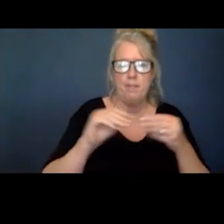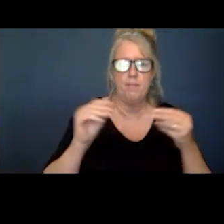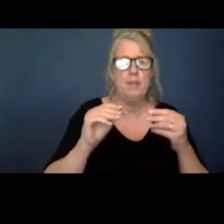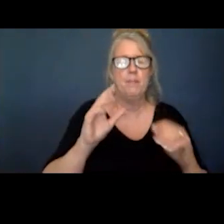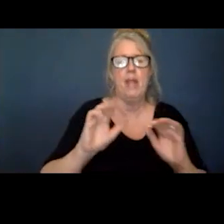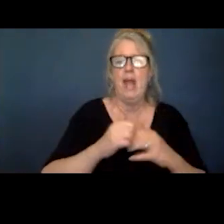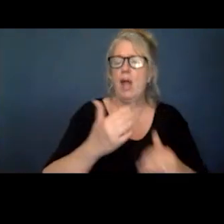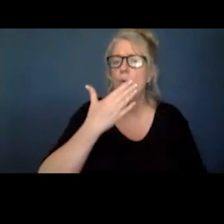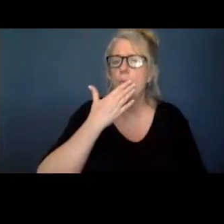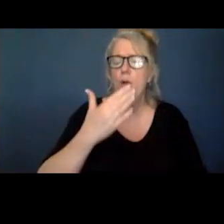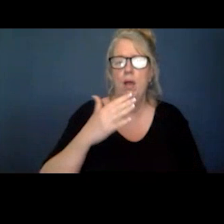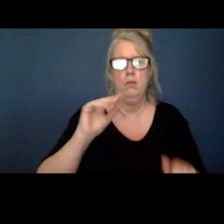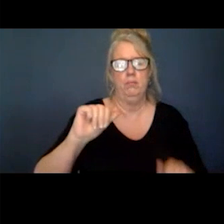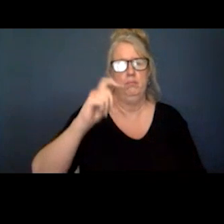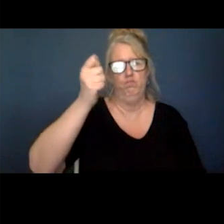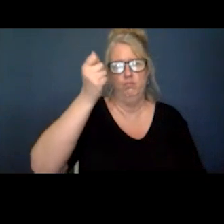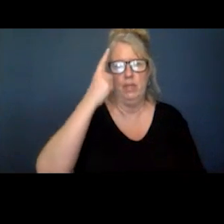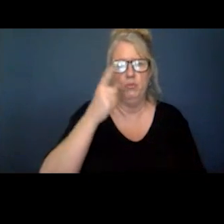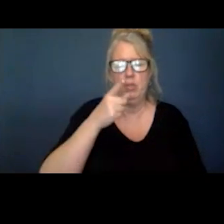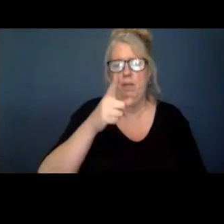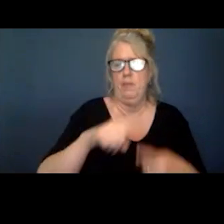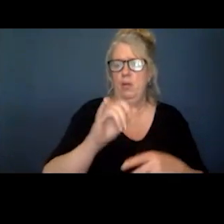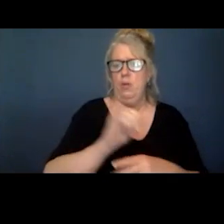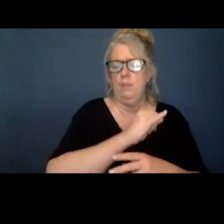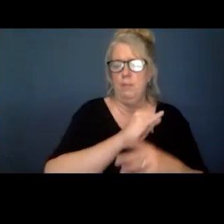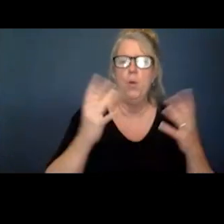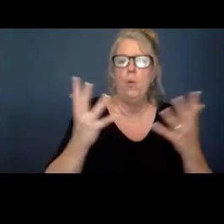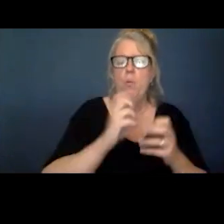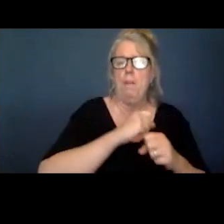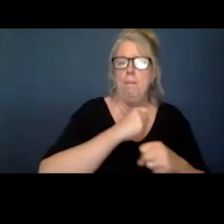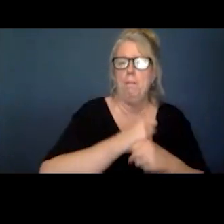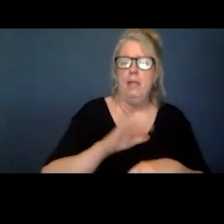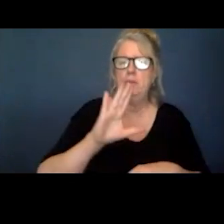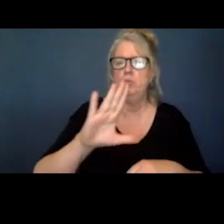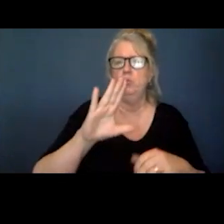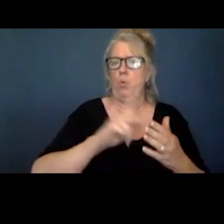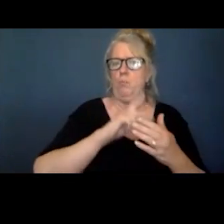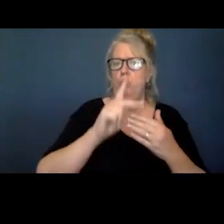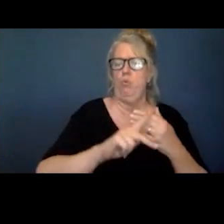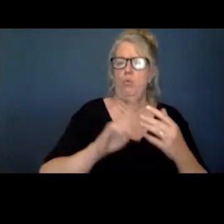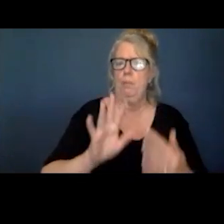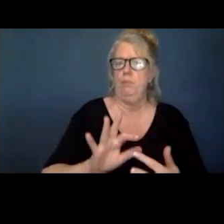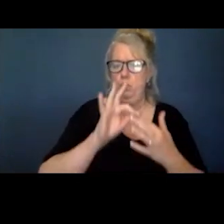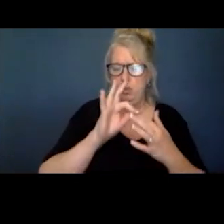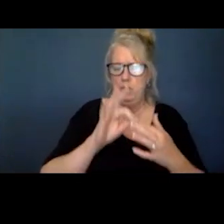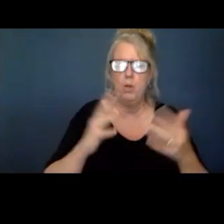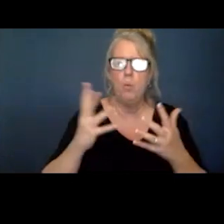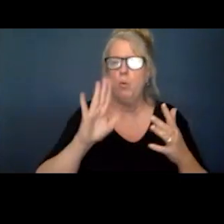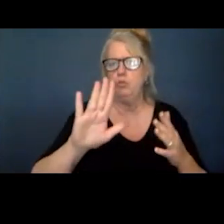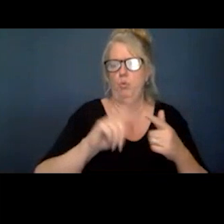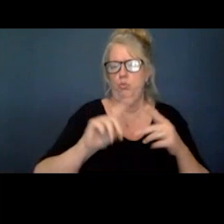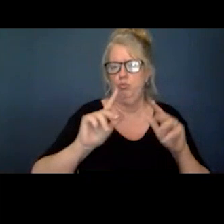do you understand their industry? What makes your program unique? What challenges does your program